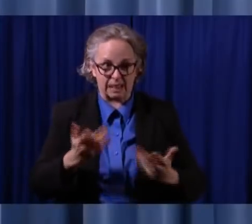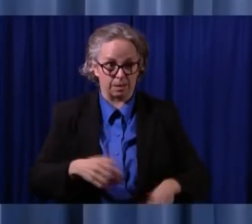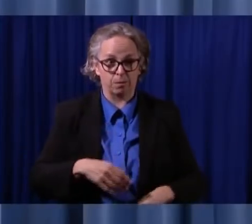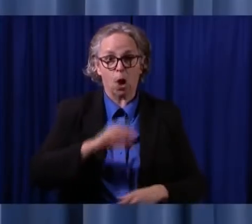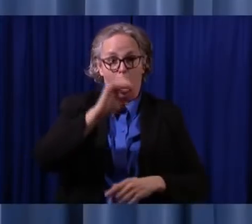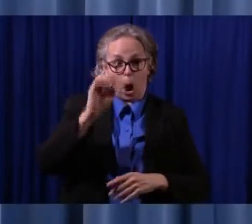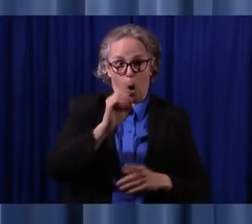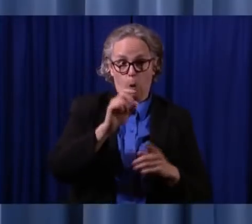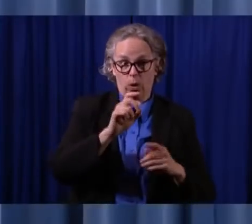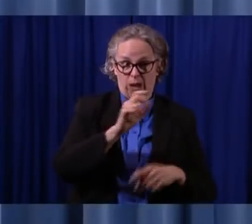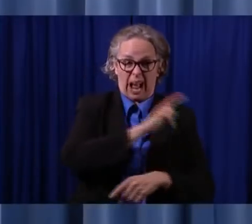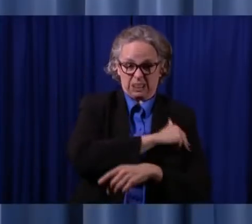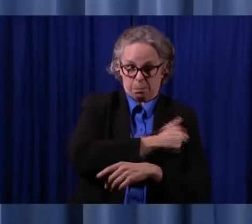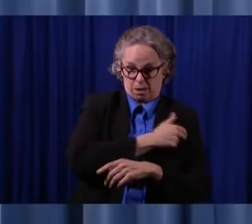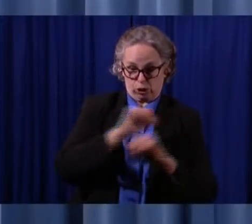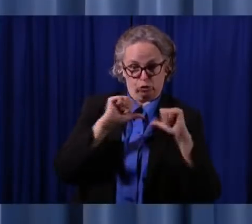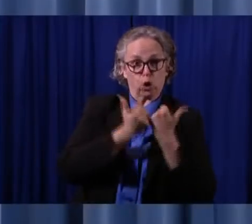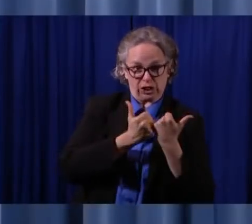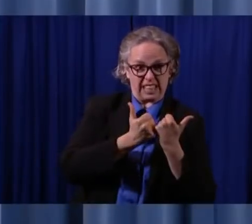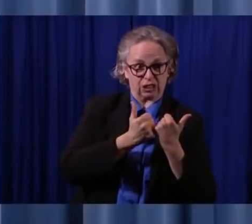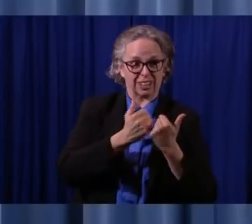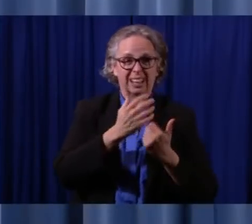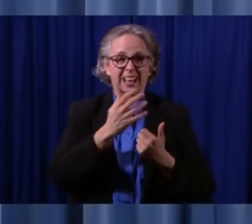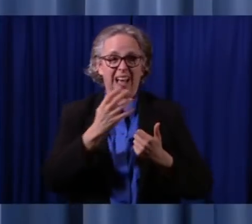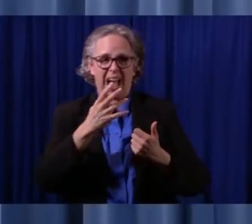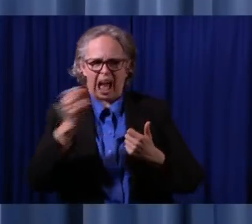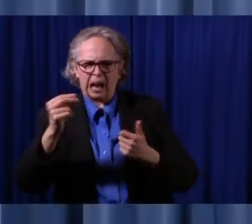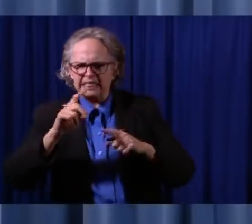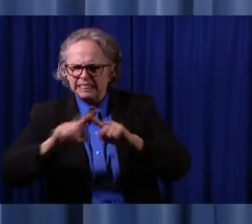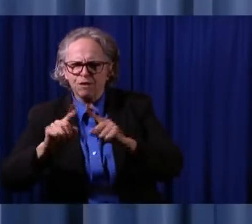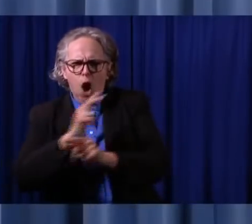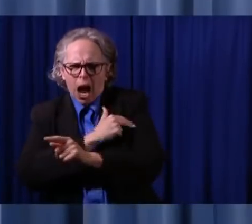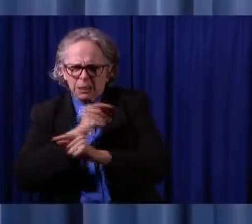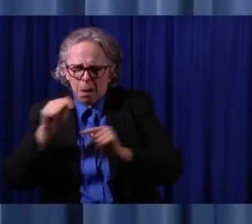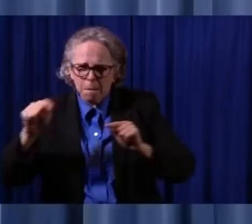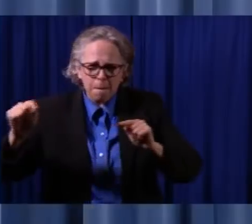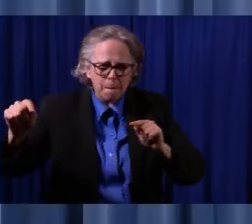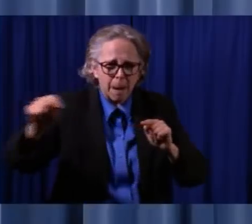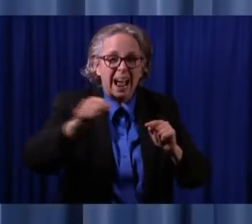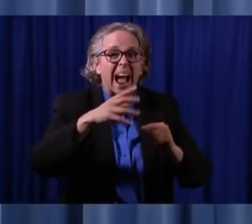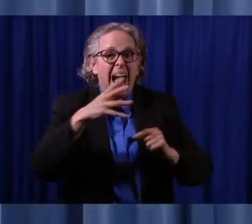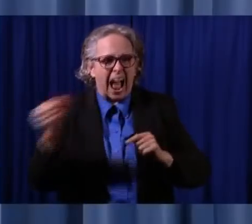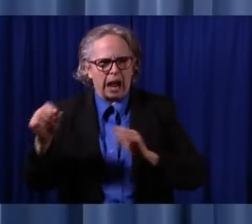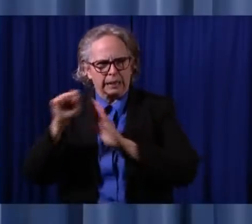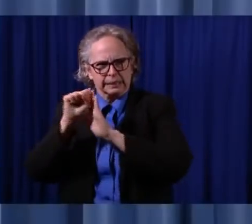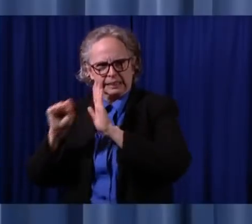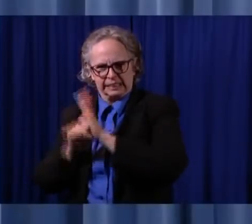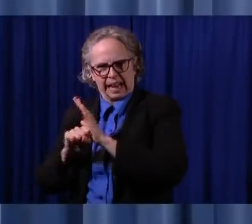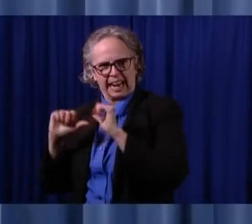HAS ENOUGH OF THE PPE. STOCKPILE IS A COLLABORATIVE EFFORT BETWEEN THE OHIO HOSPITAL ASSOCIATION, HOSPITALS